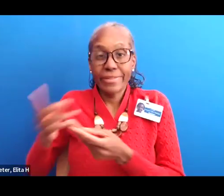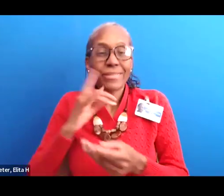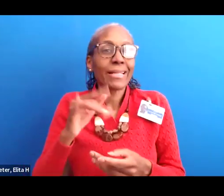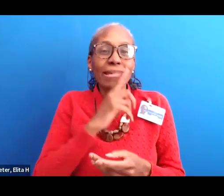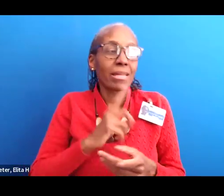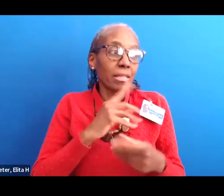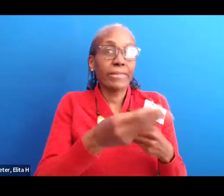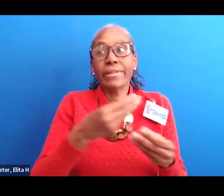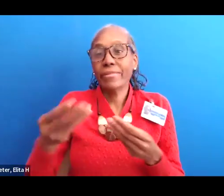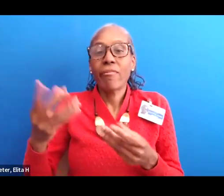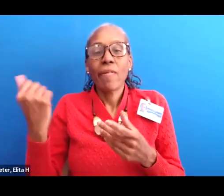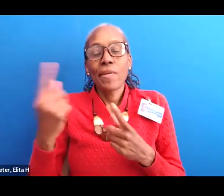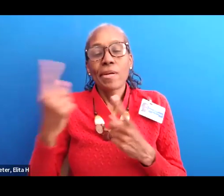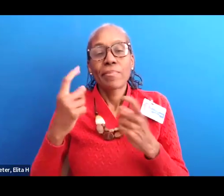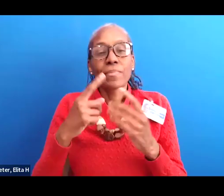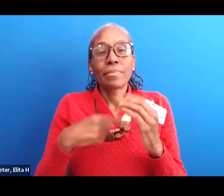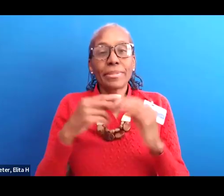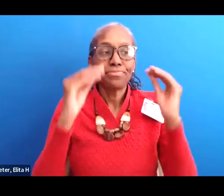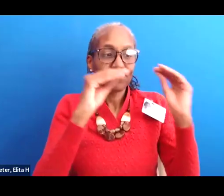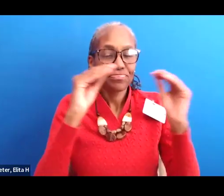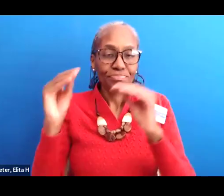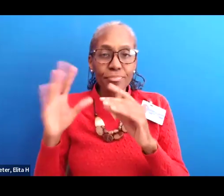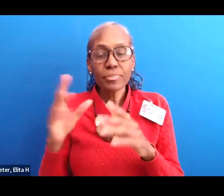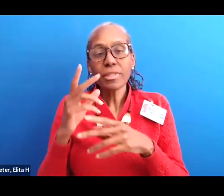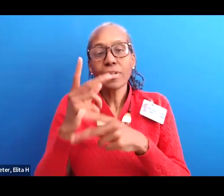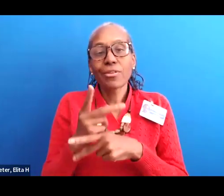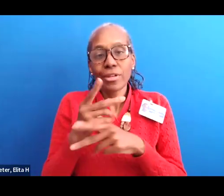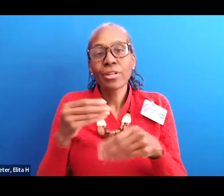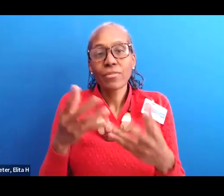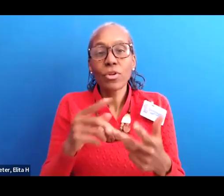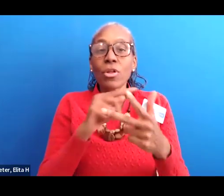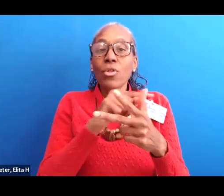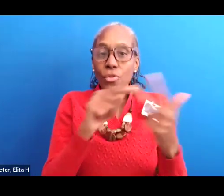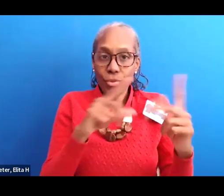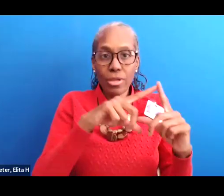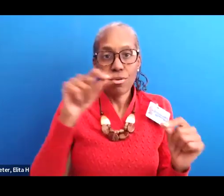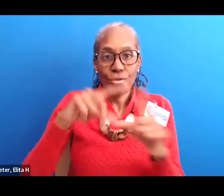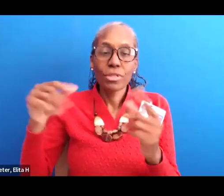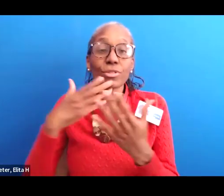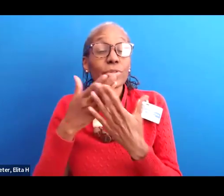I know somebody had a question about educating their caregivers. These are three cards, that's a good place to start because